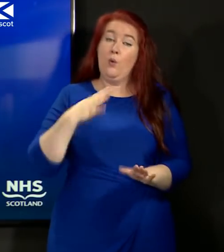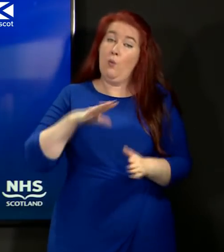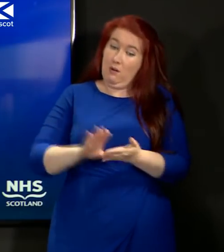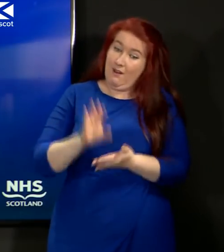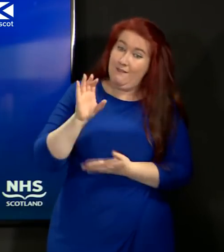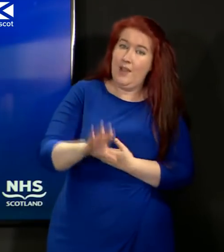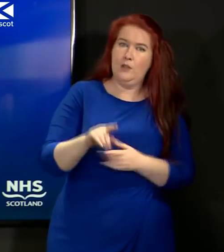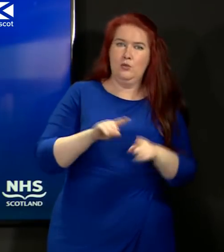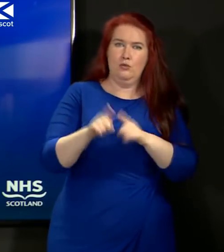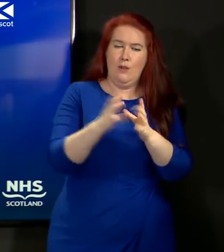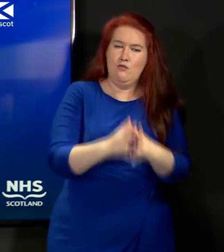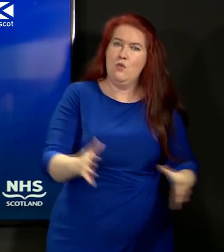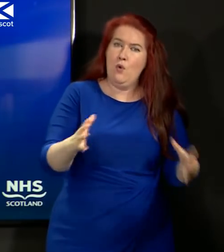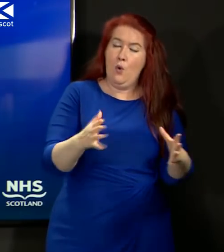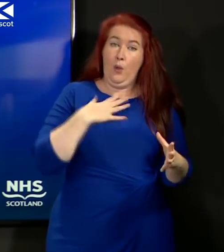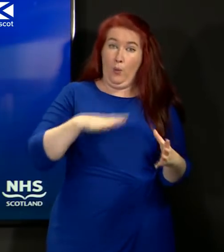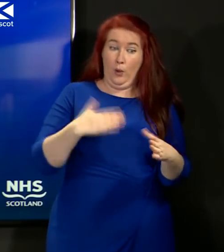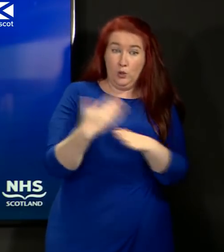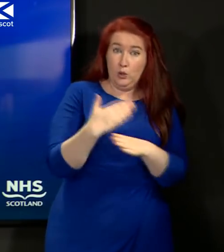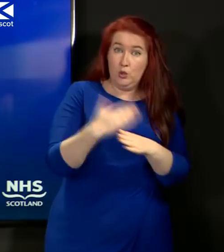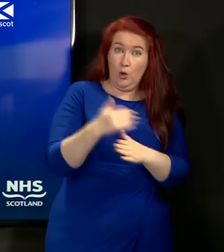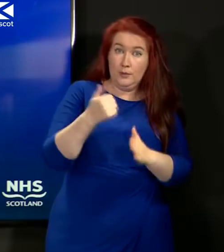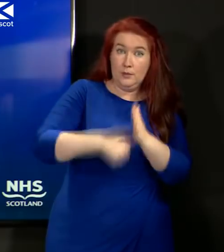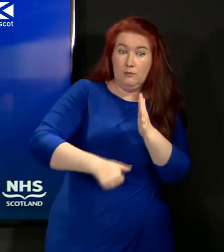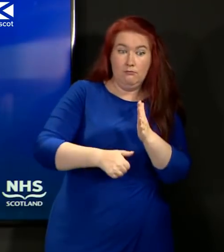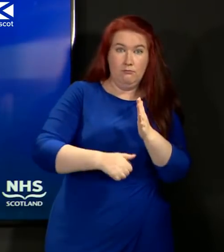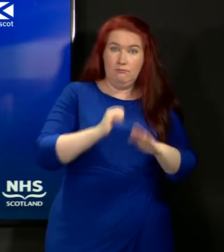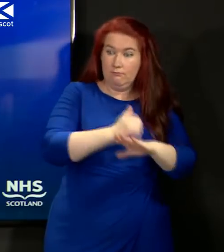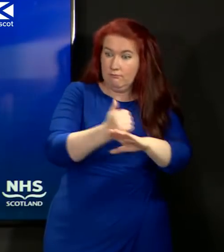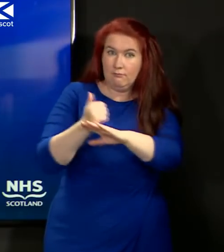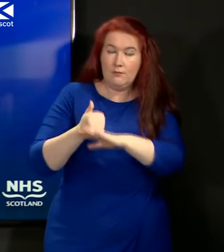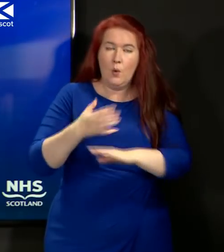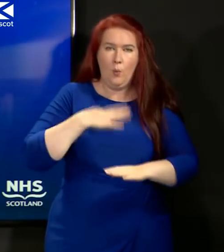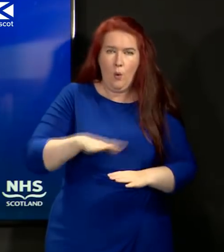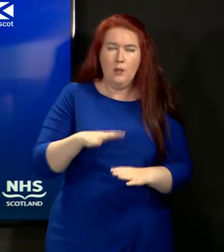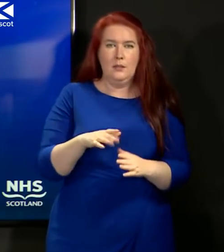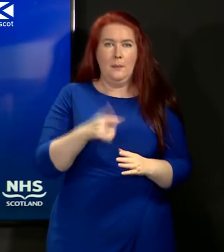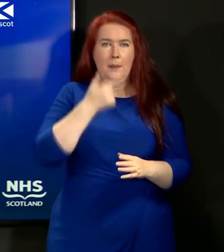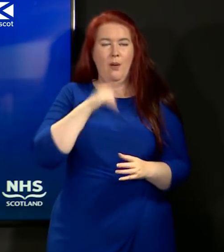that we have job creation, that we can have confidence back in the economy, is what we